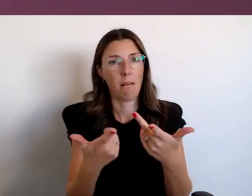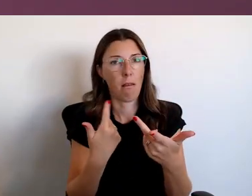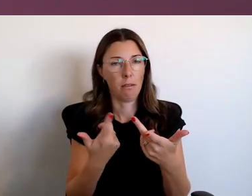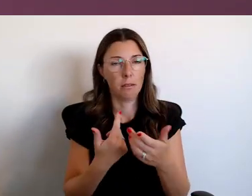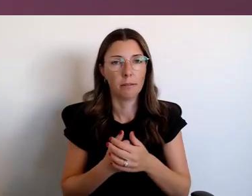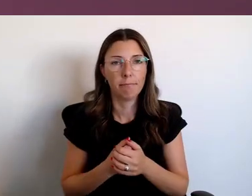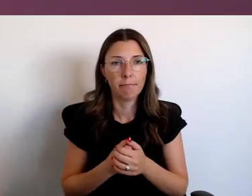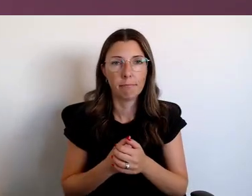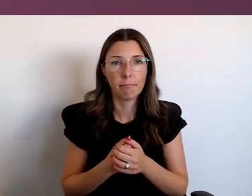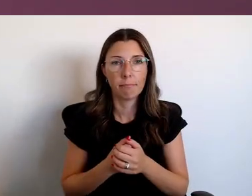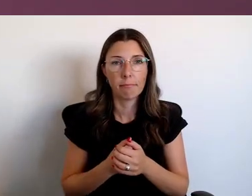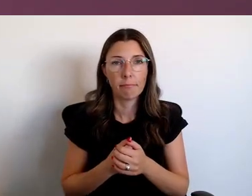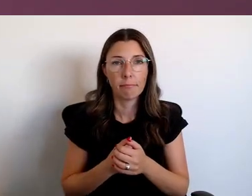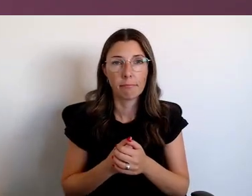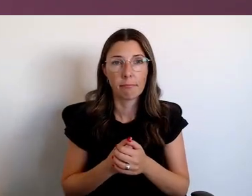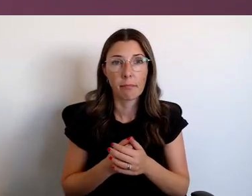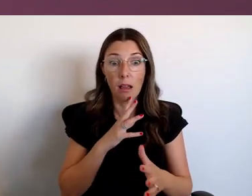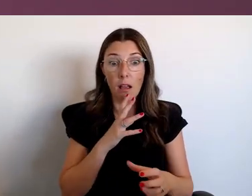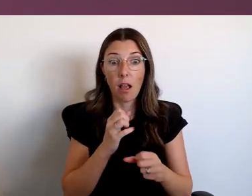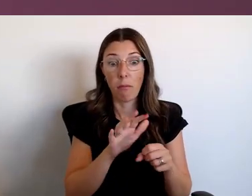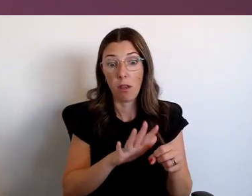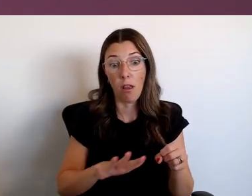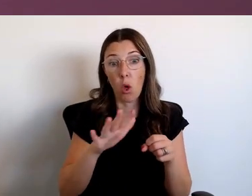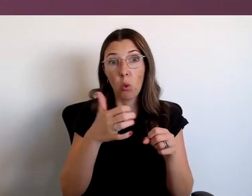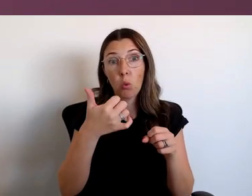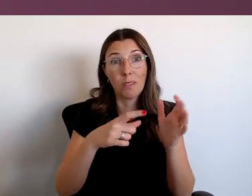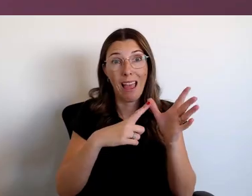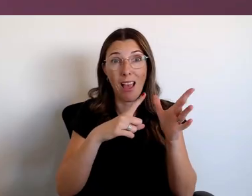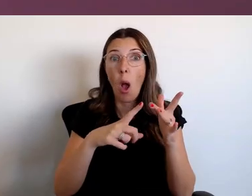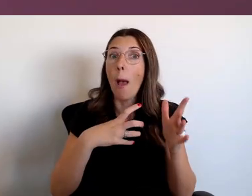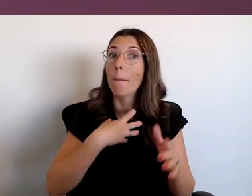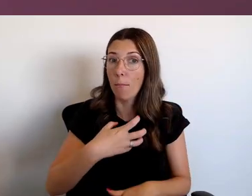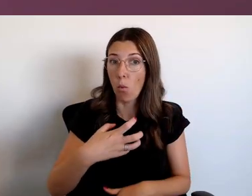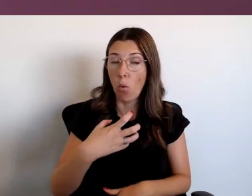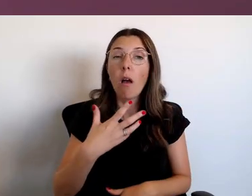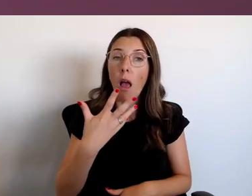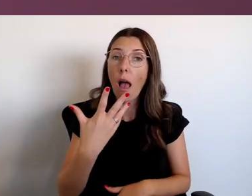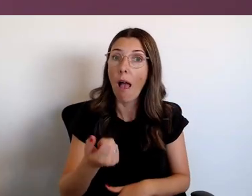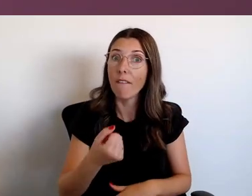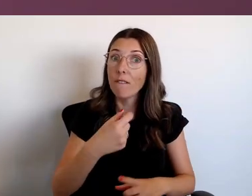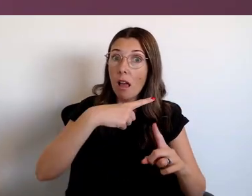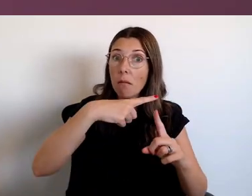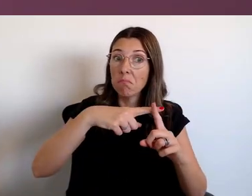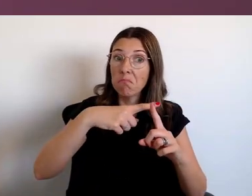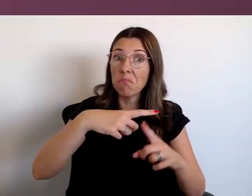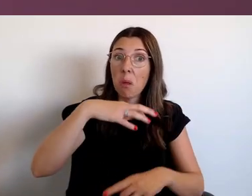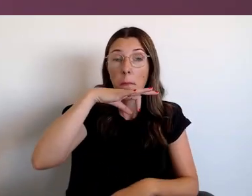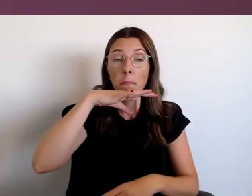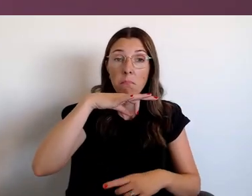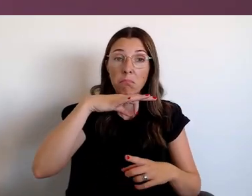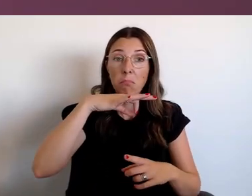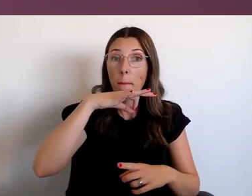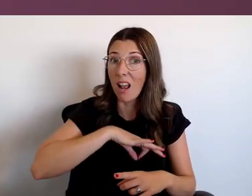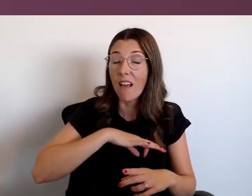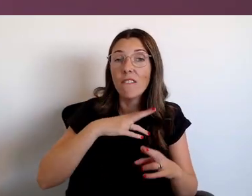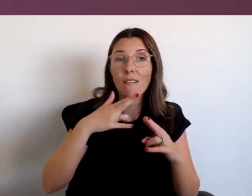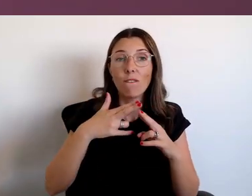Use of AI across government is increasing, and there are certainly advantages in using AI to enhance many aspects of